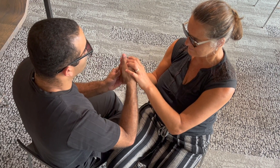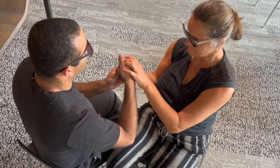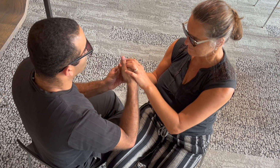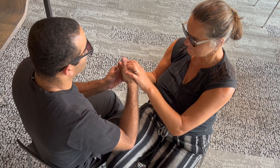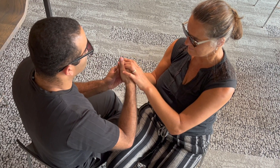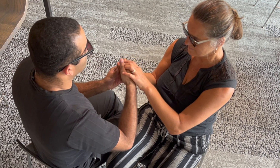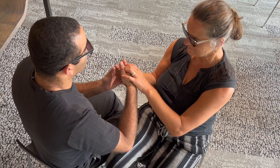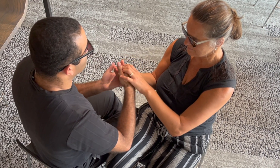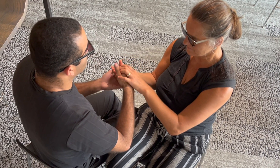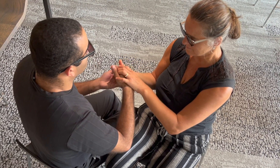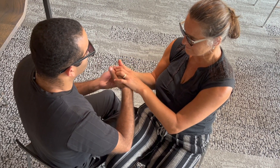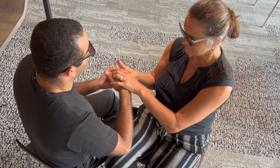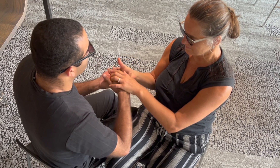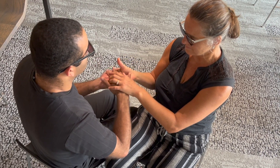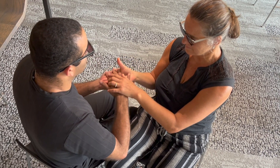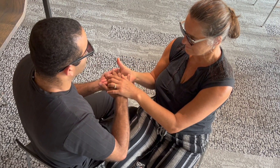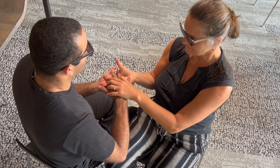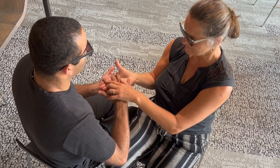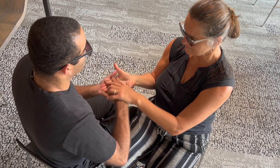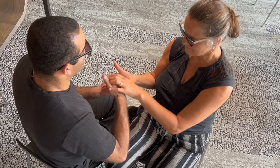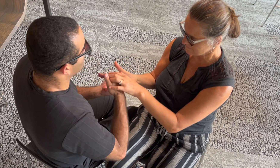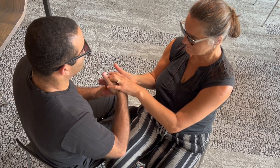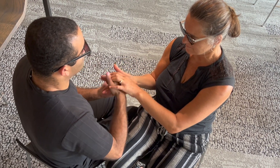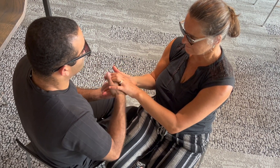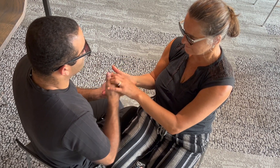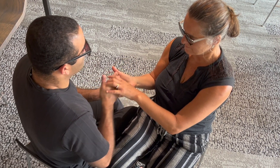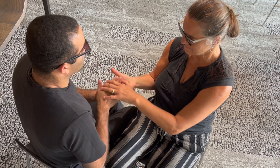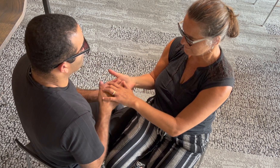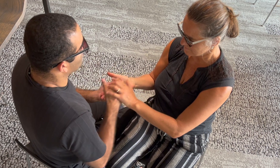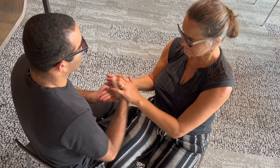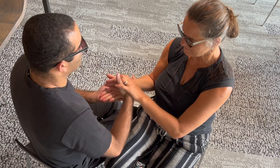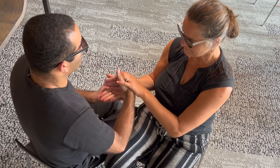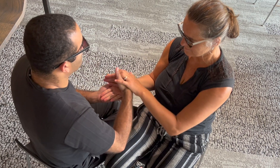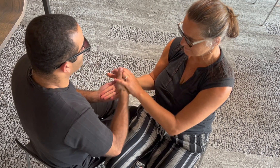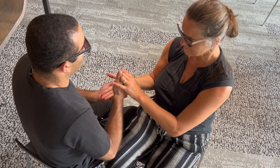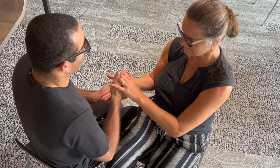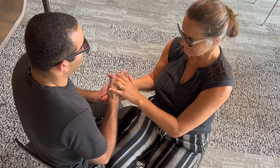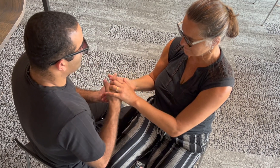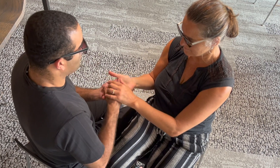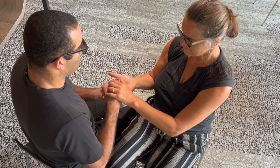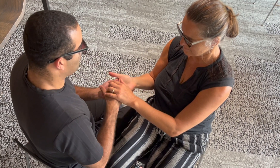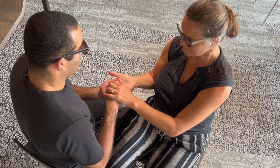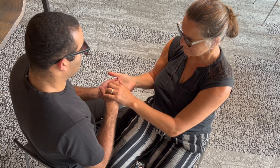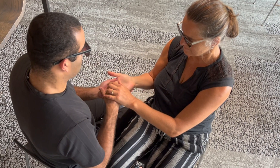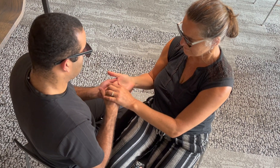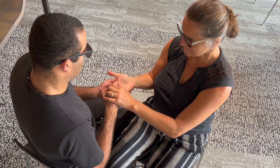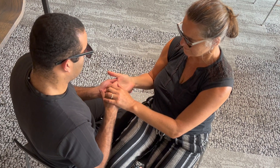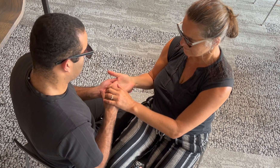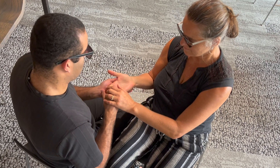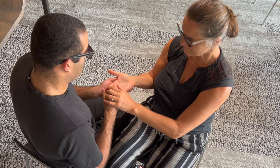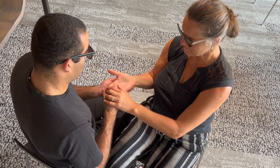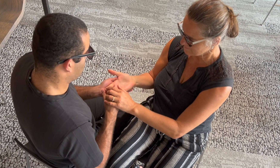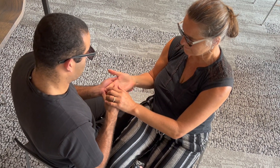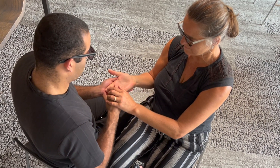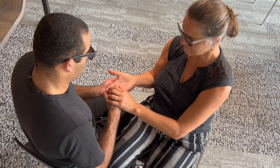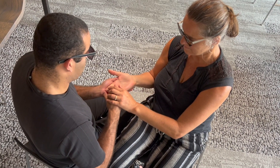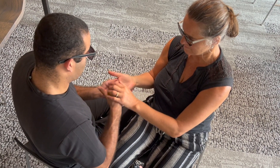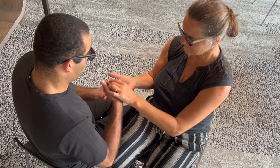and dice it into tiny pieces. Almost a mince. Once this is finished,